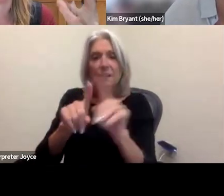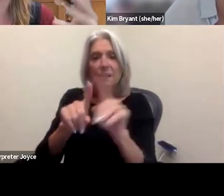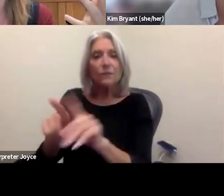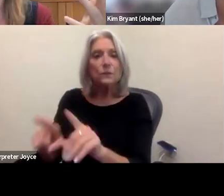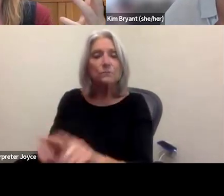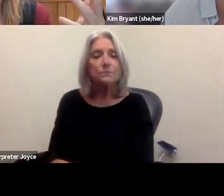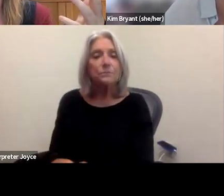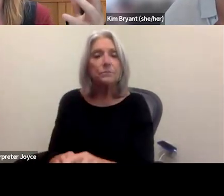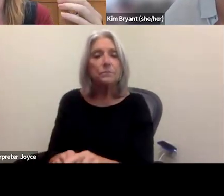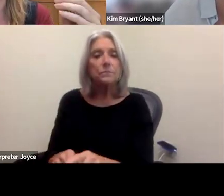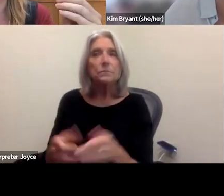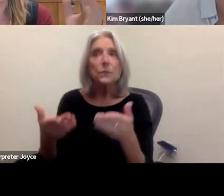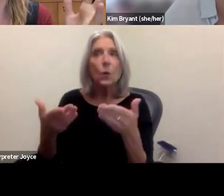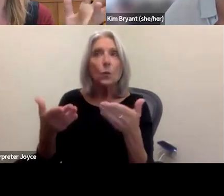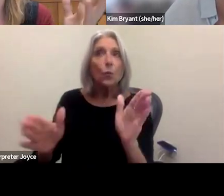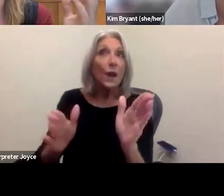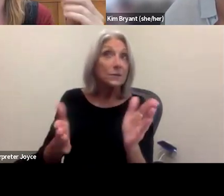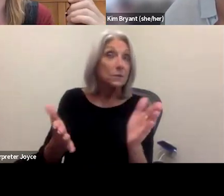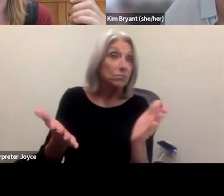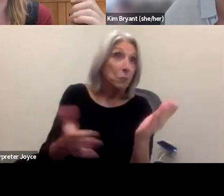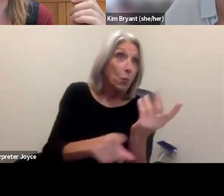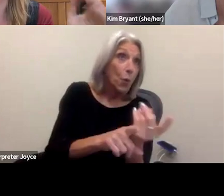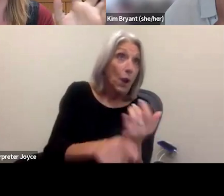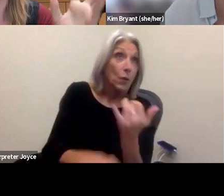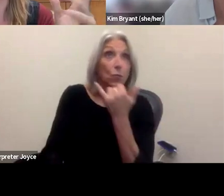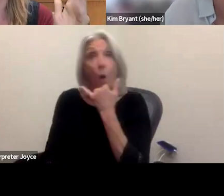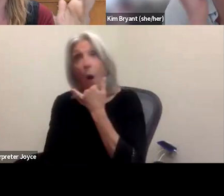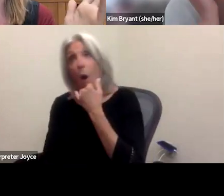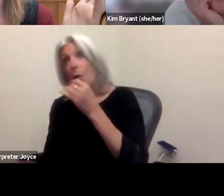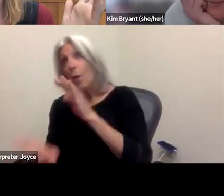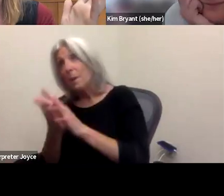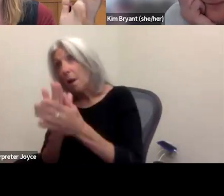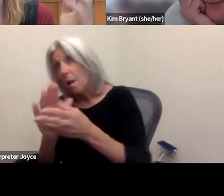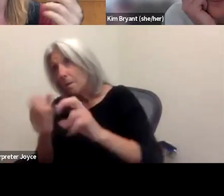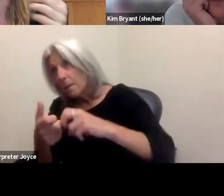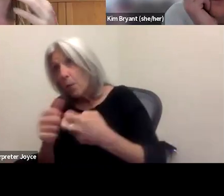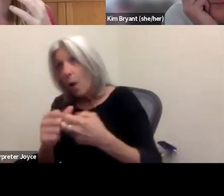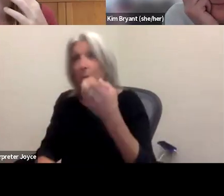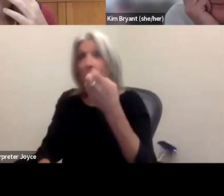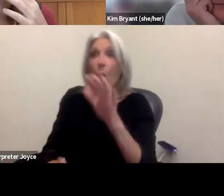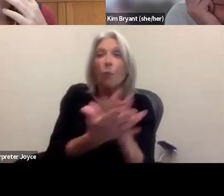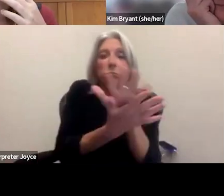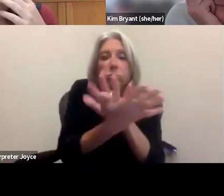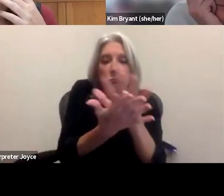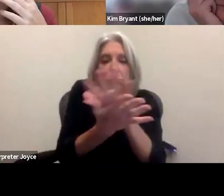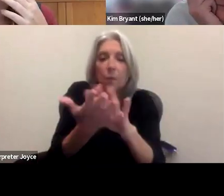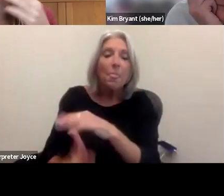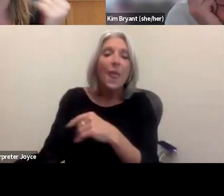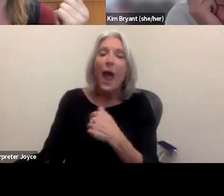right and wrong, or problematic, or ambiguous-- I don't think any of these is like, this